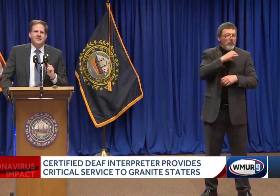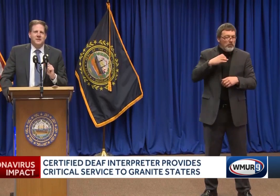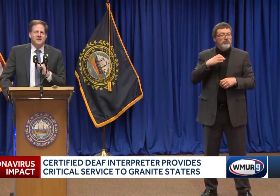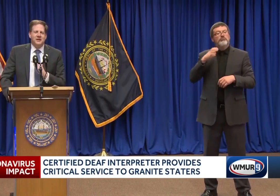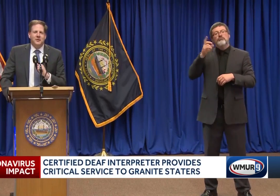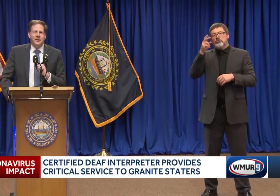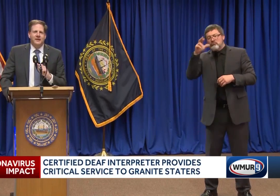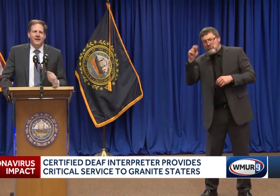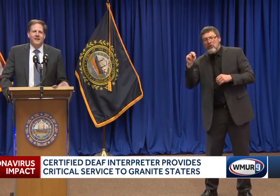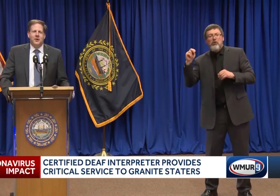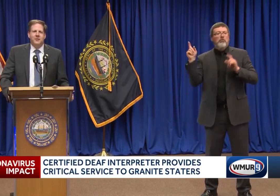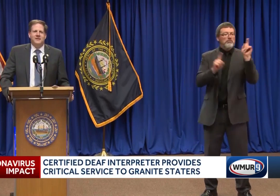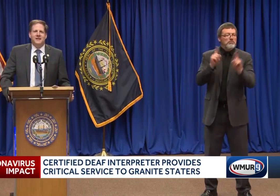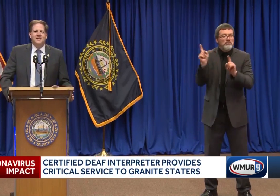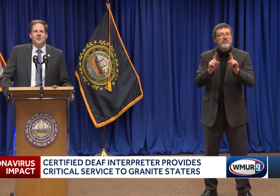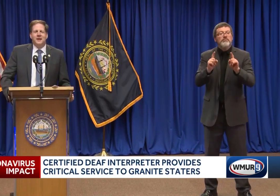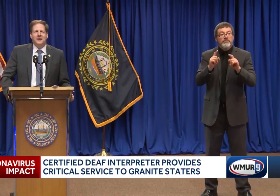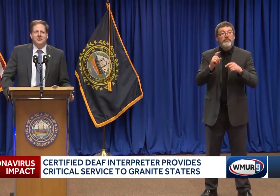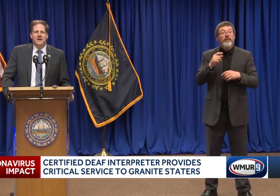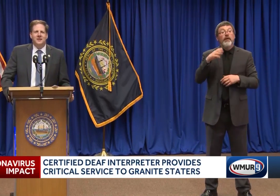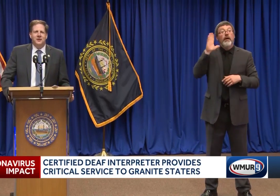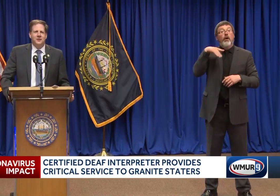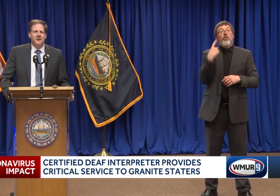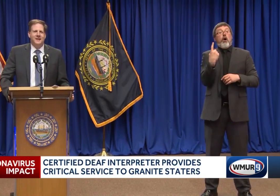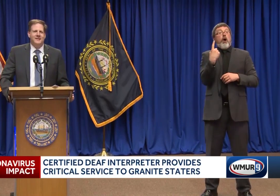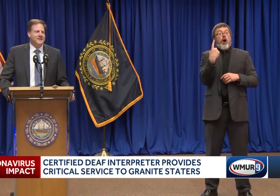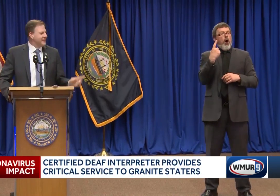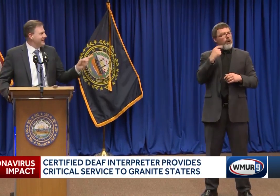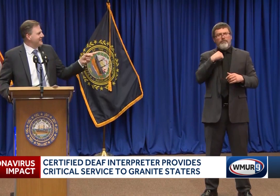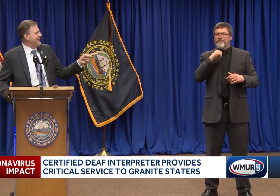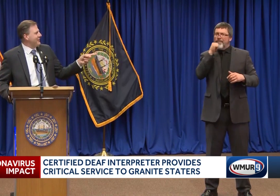SHARES HIS STORY - AND EXPLAINS WHY HIS WORK IS UNIQUE.